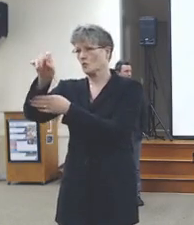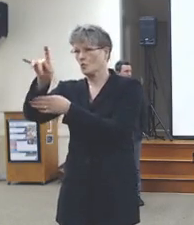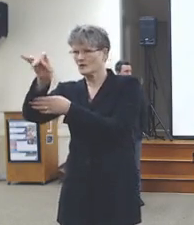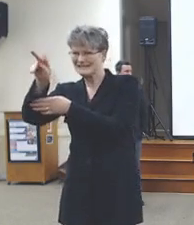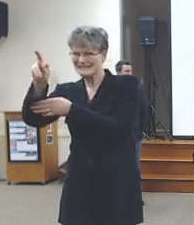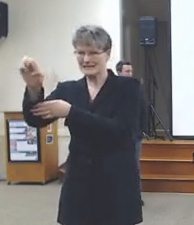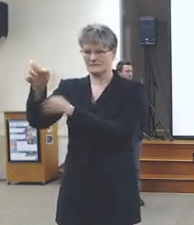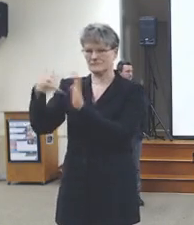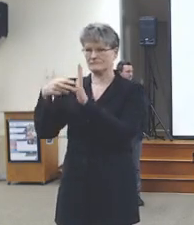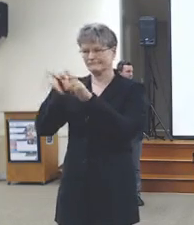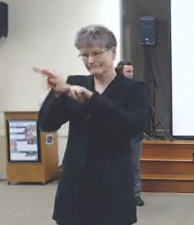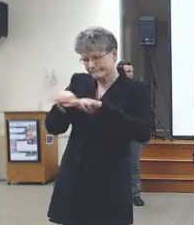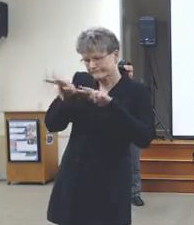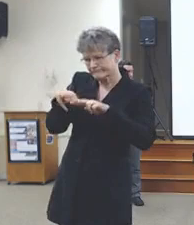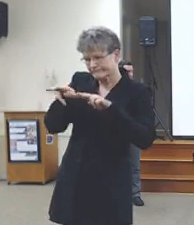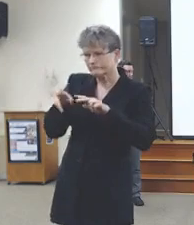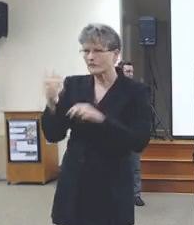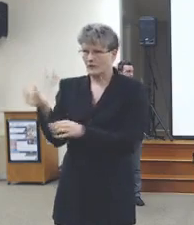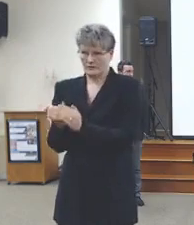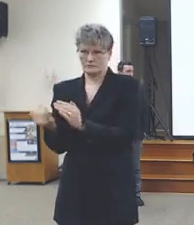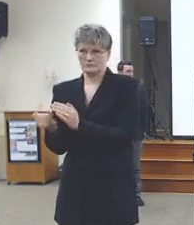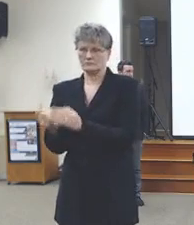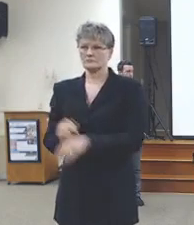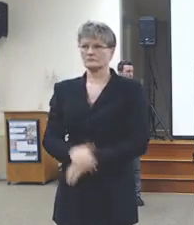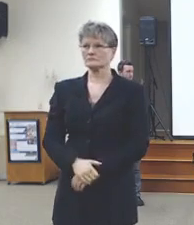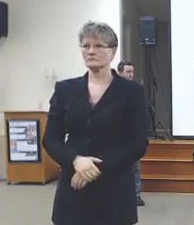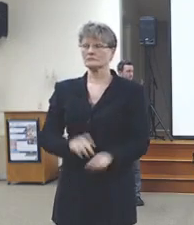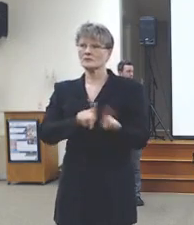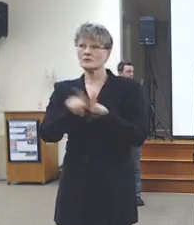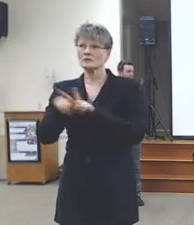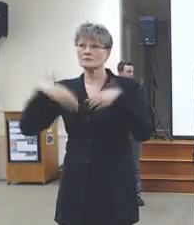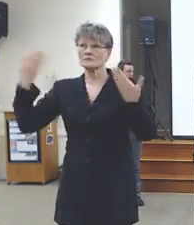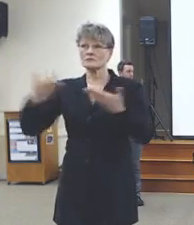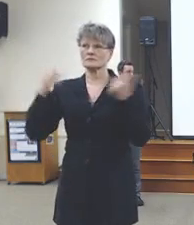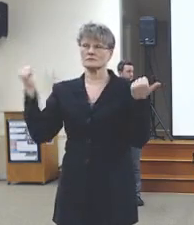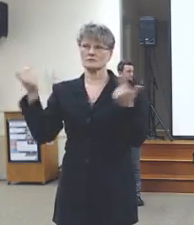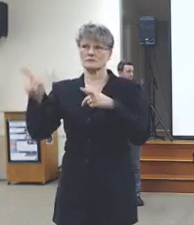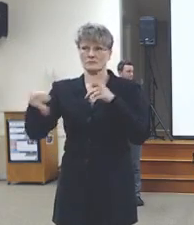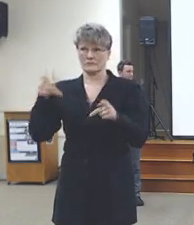We would love to do introductions, as per usual, and you all can give us an update